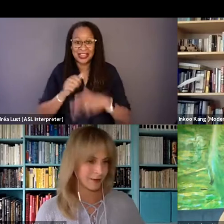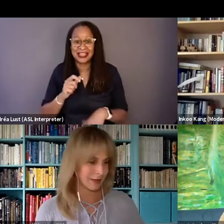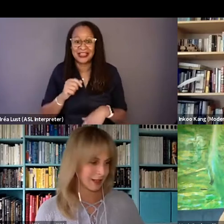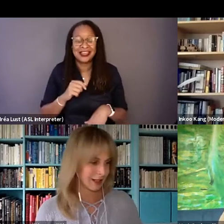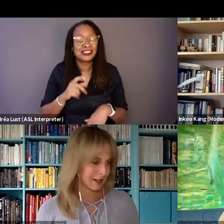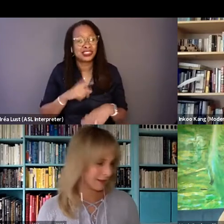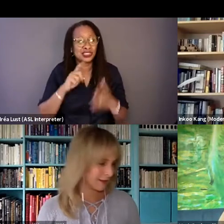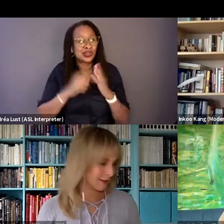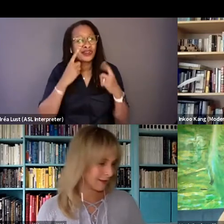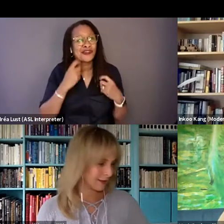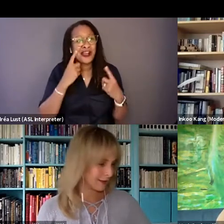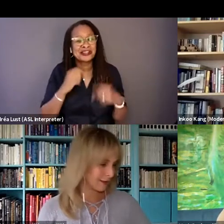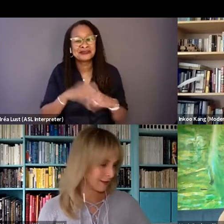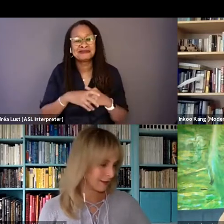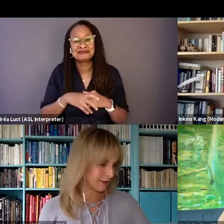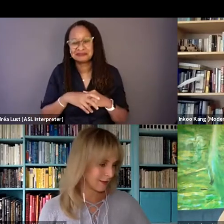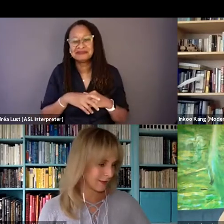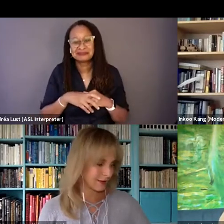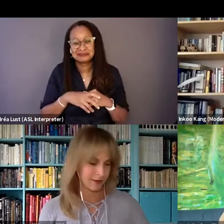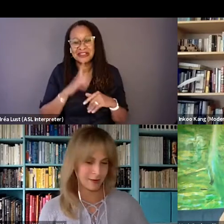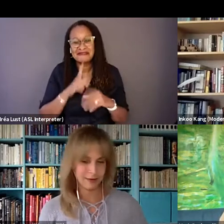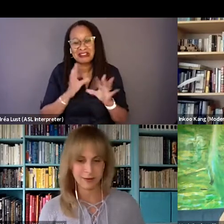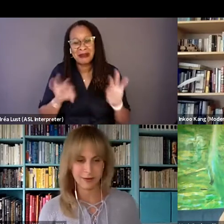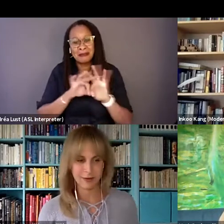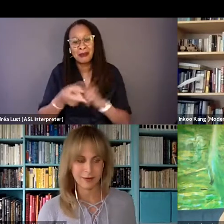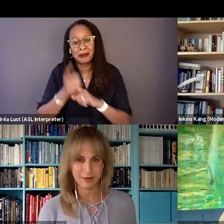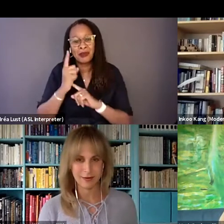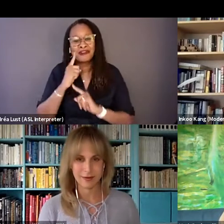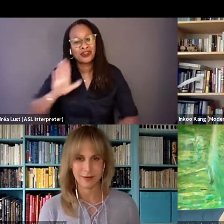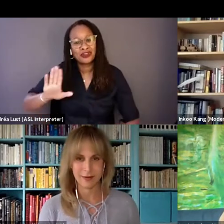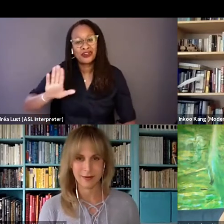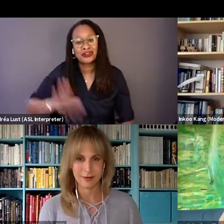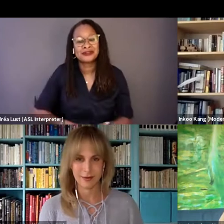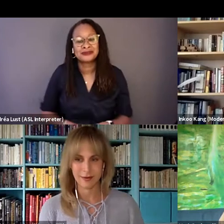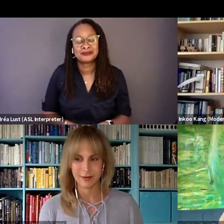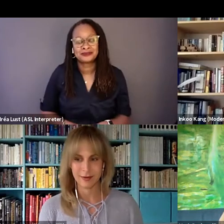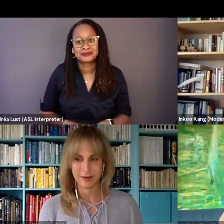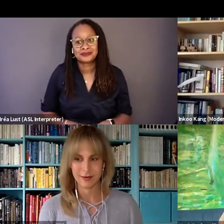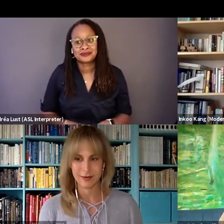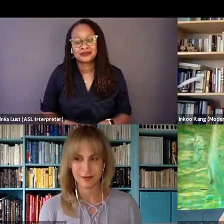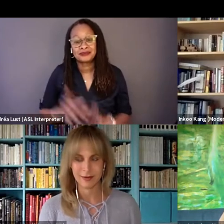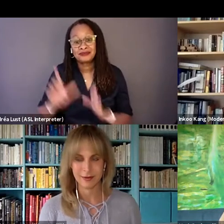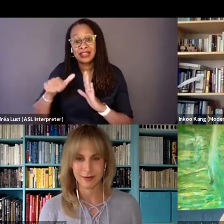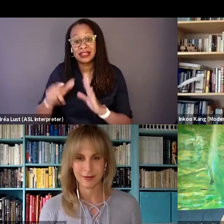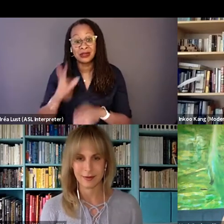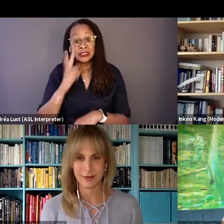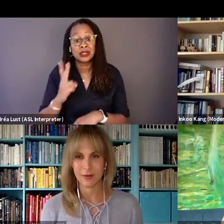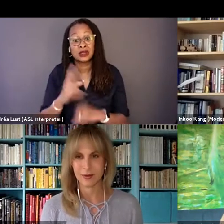And it was a really important moment I think, for her. And then later on, we got to see the other Dale car